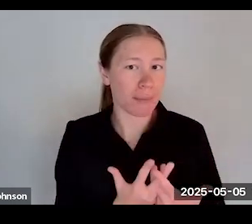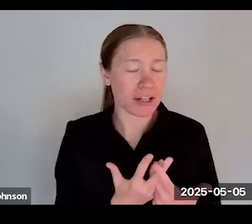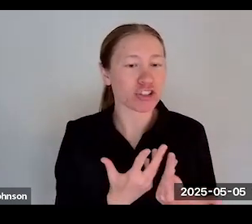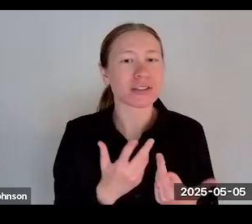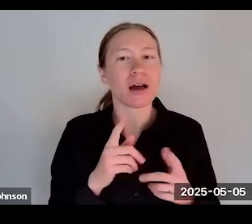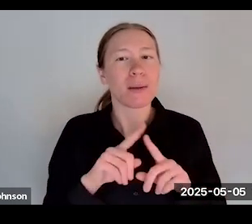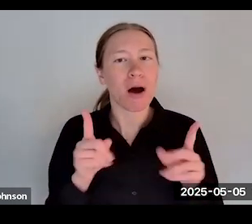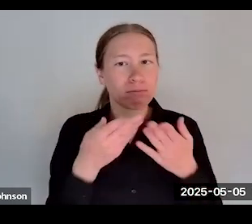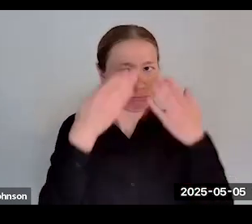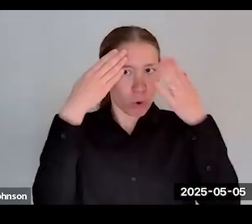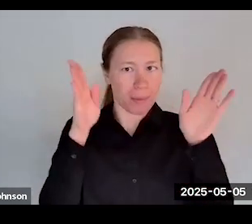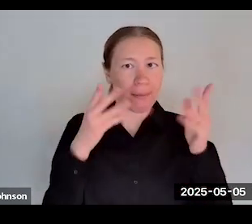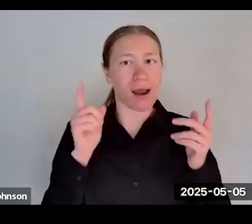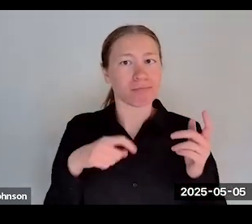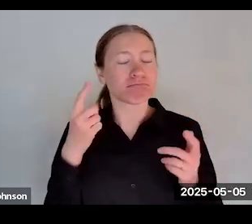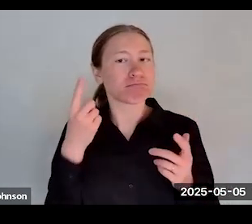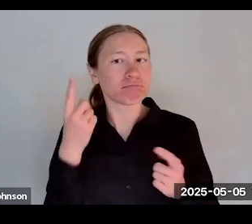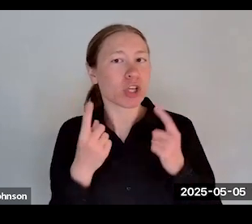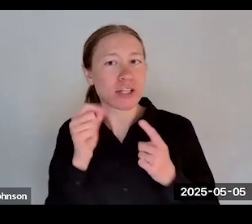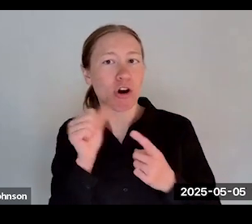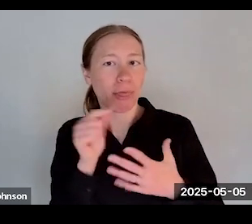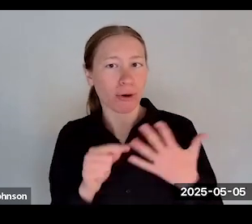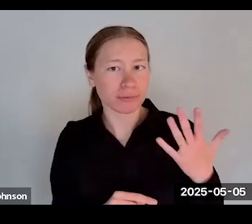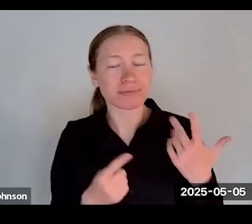the employee does not need to reveal their diagnosis to their supervisor.